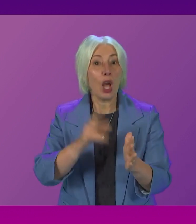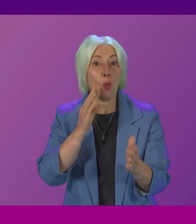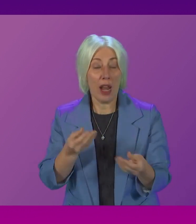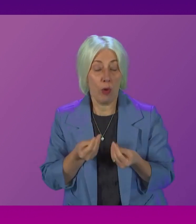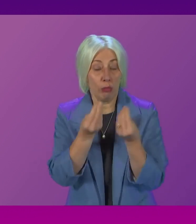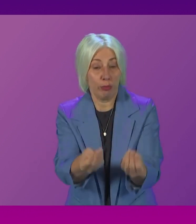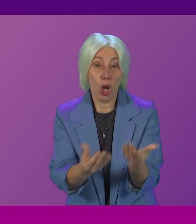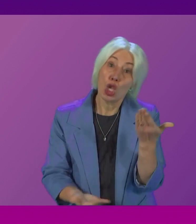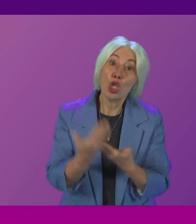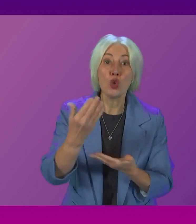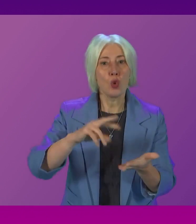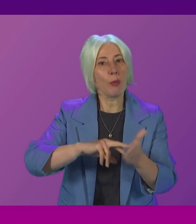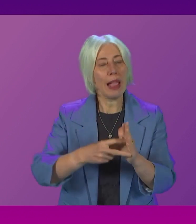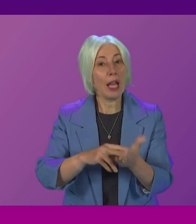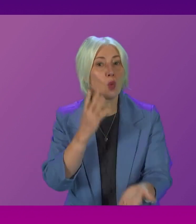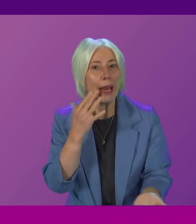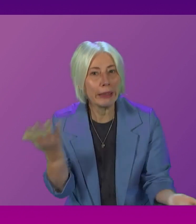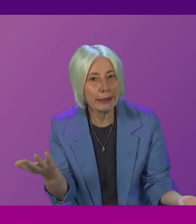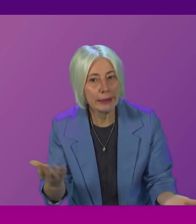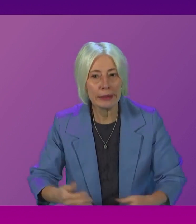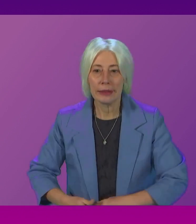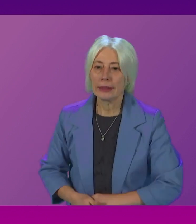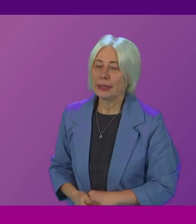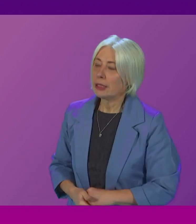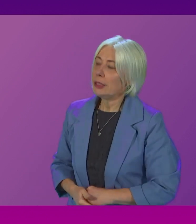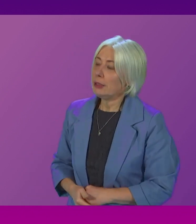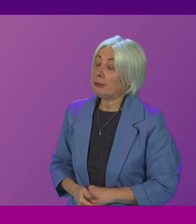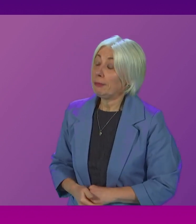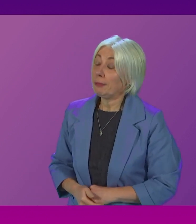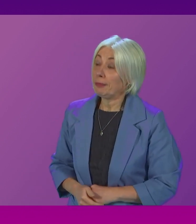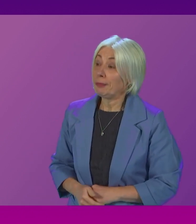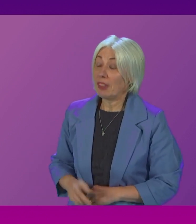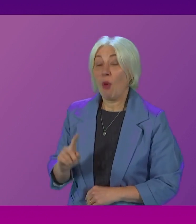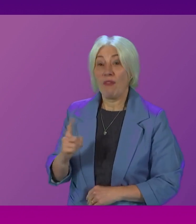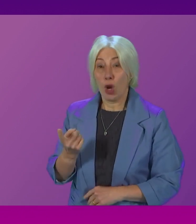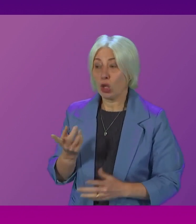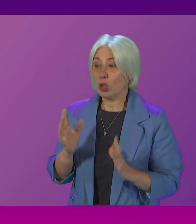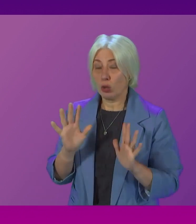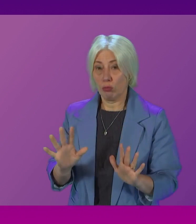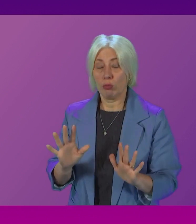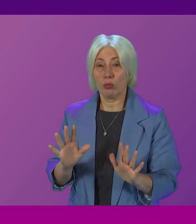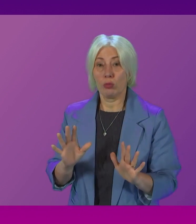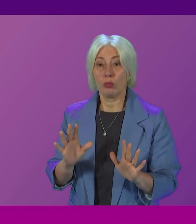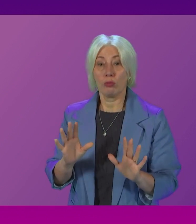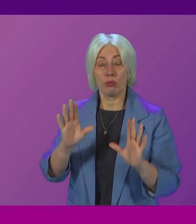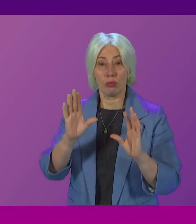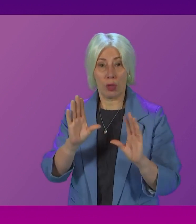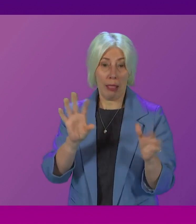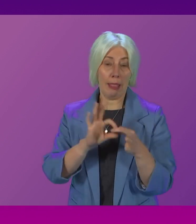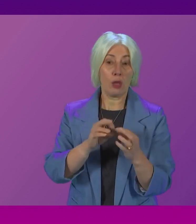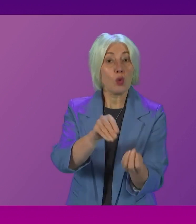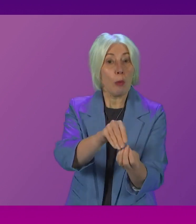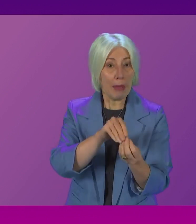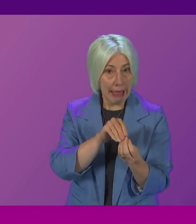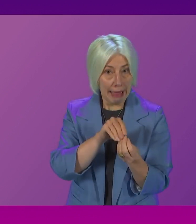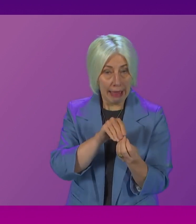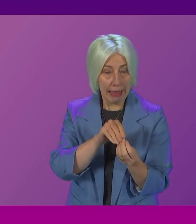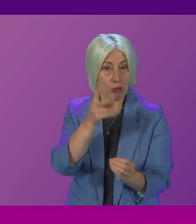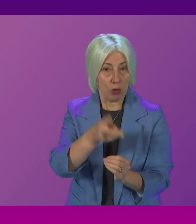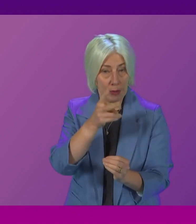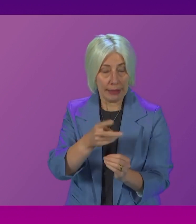First, just to complete my answer on pay, I reiterate that the Government will continue